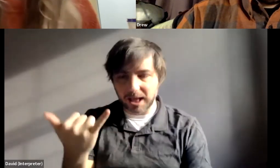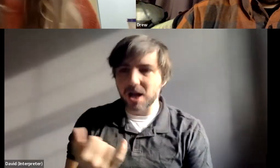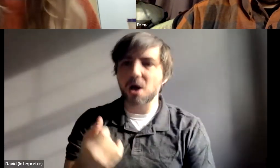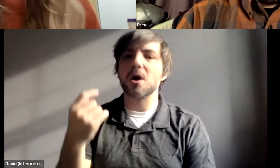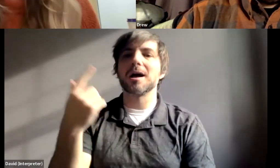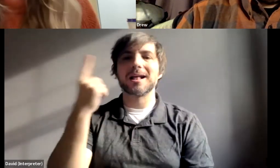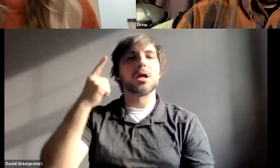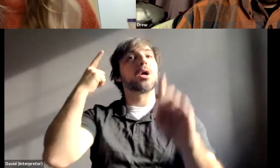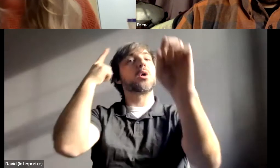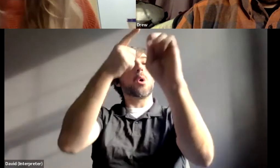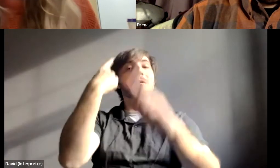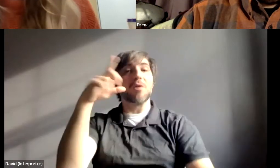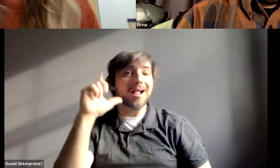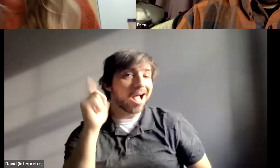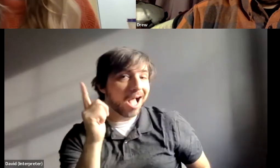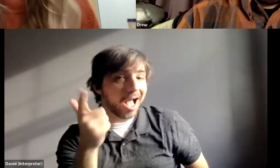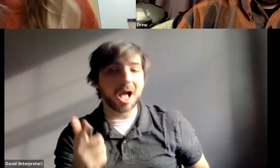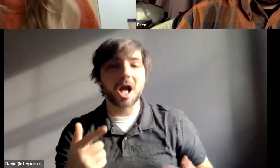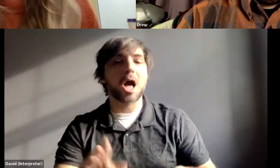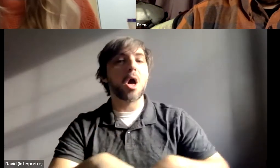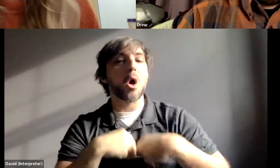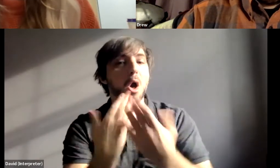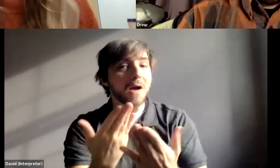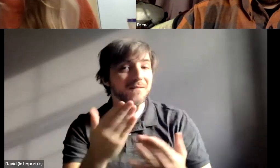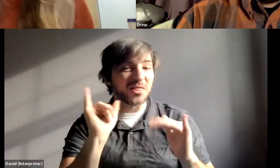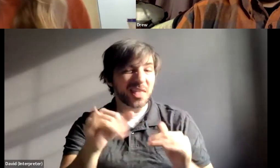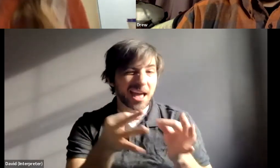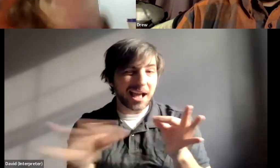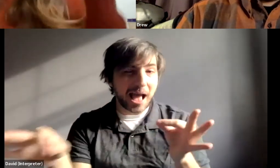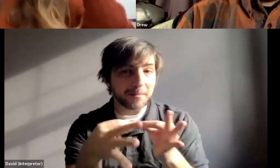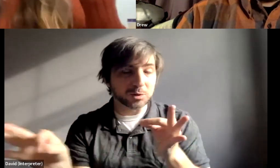road is to offer that captioning service on the actual center